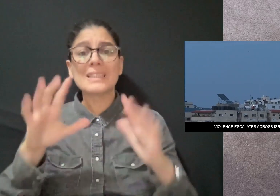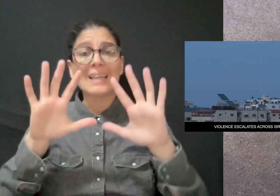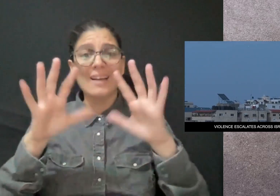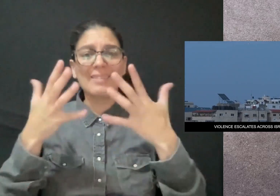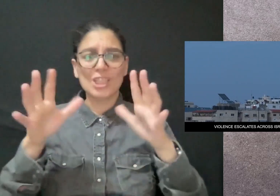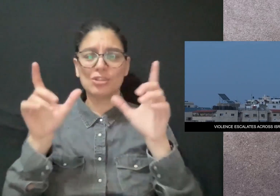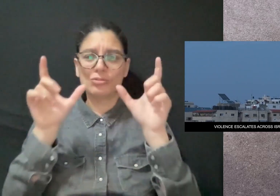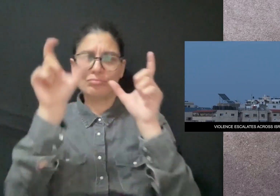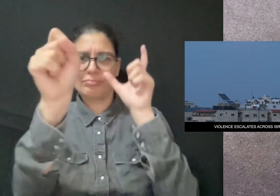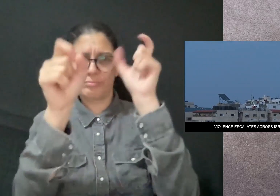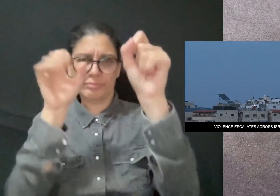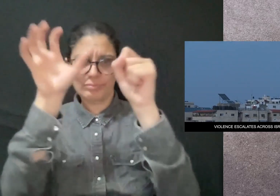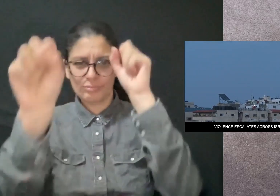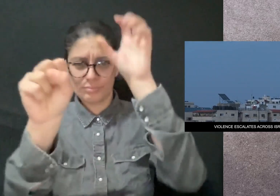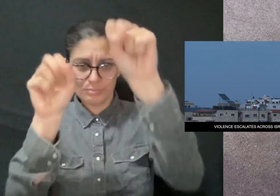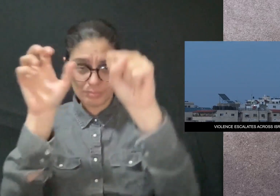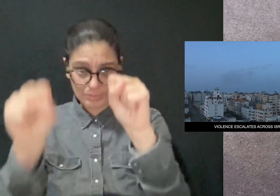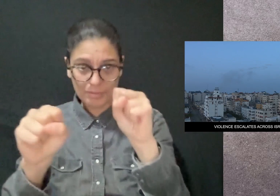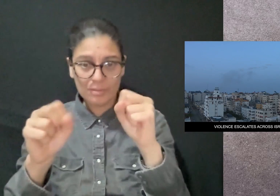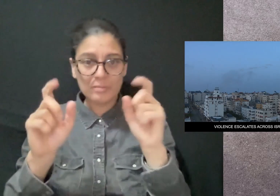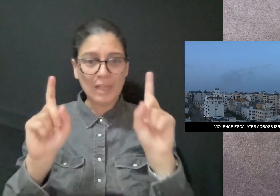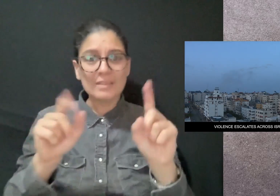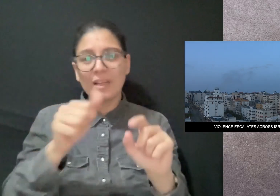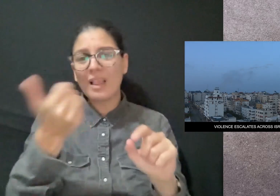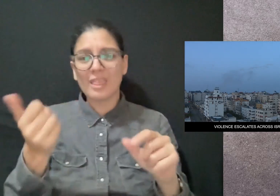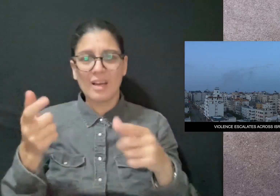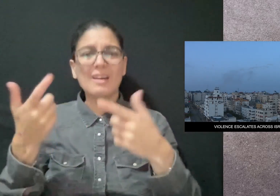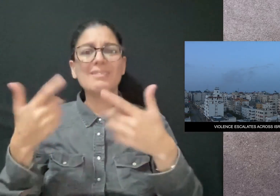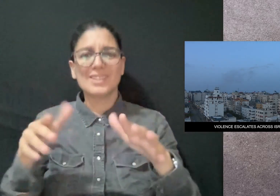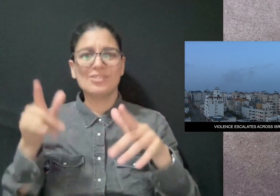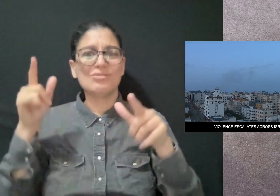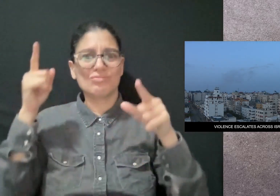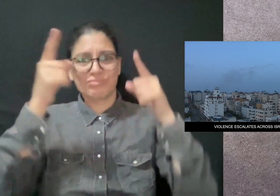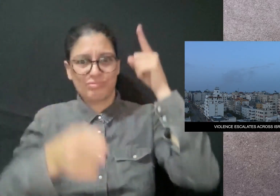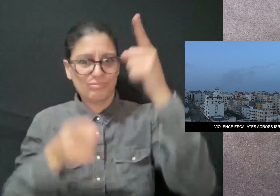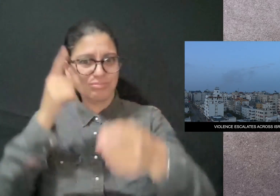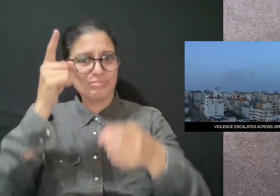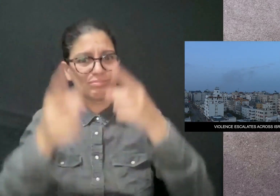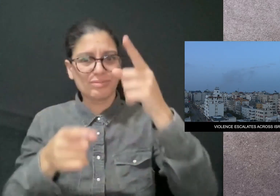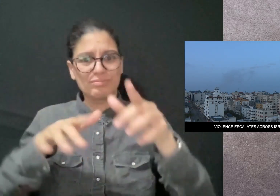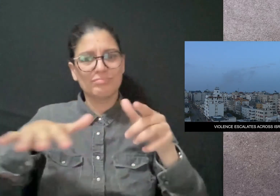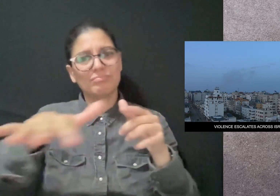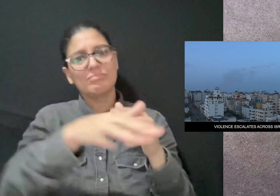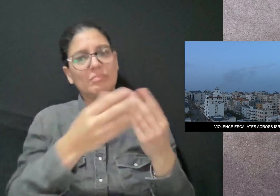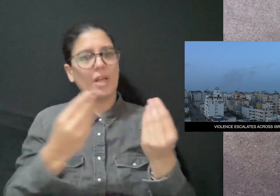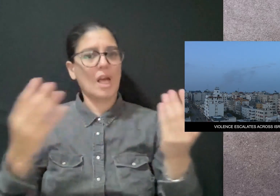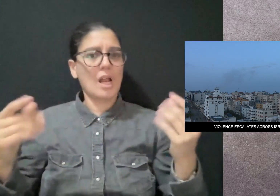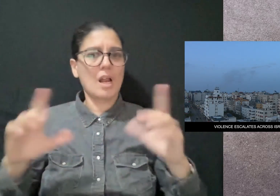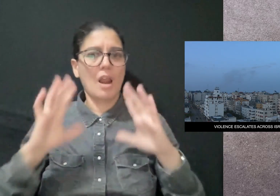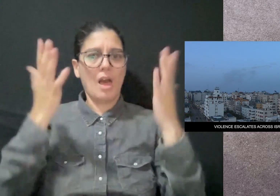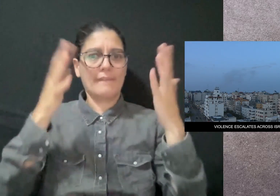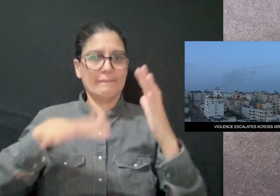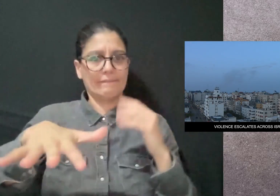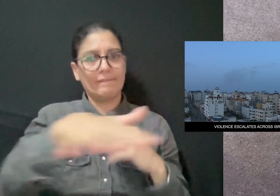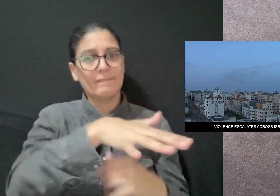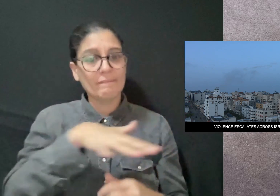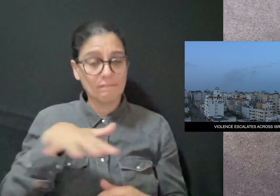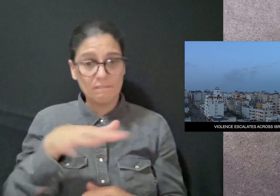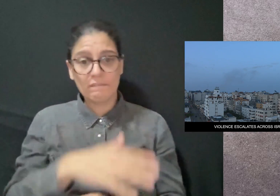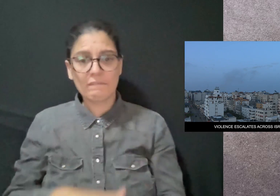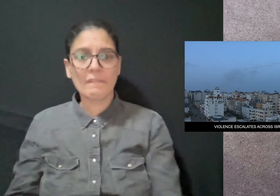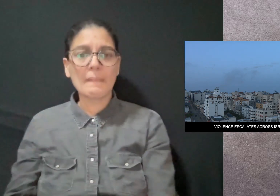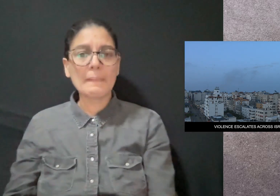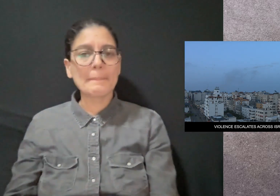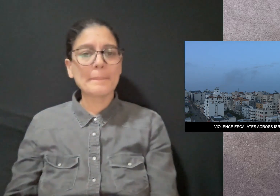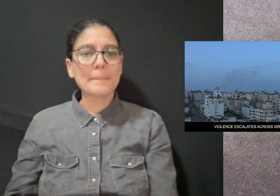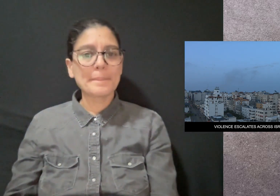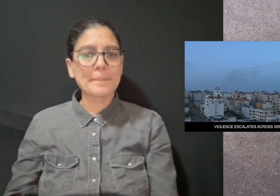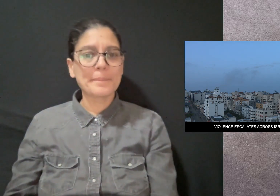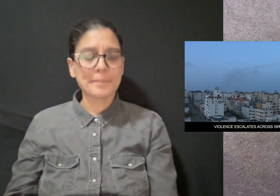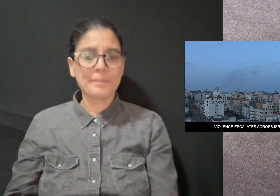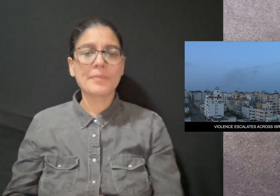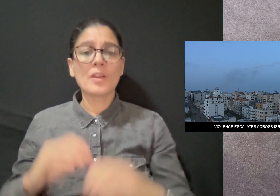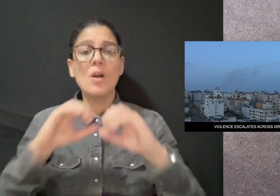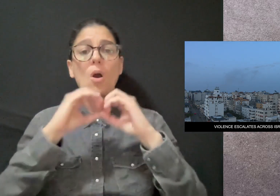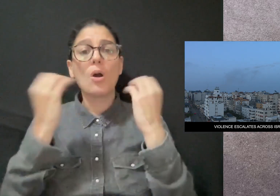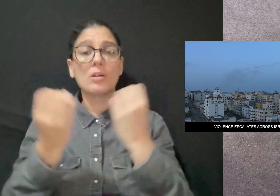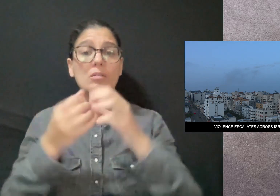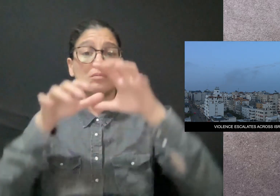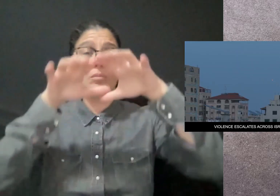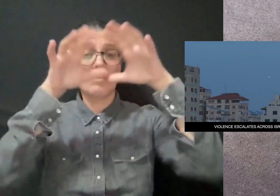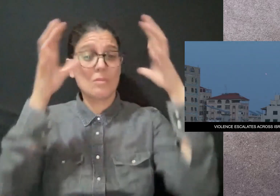dozens were intercepted by others landed in populated areas